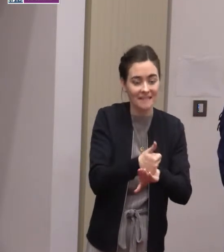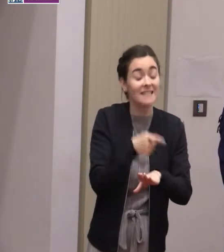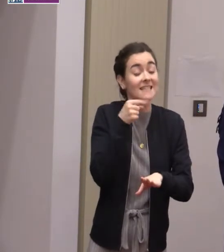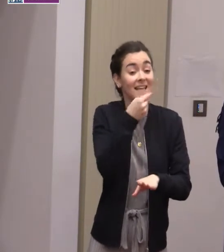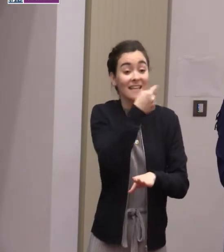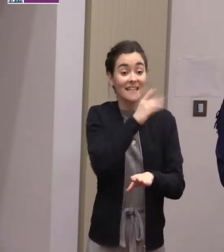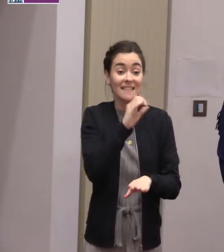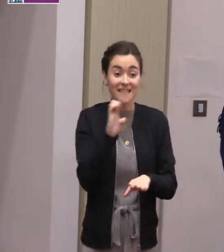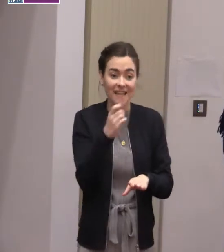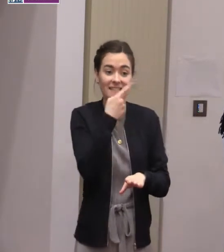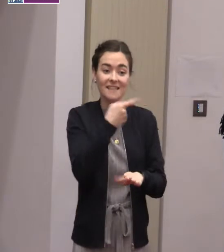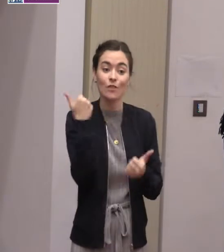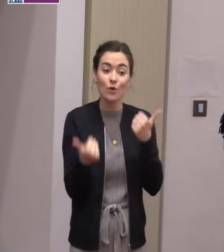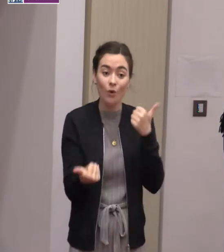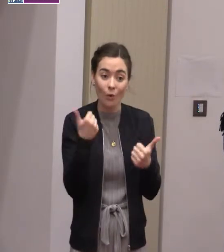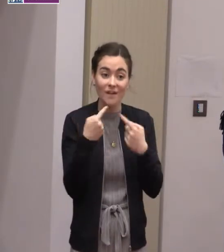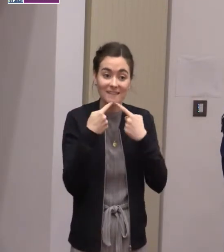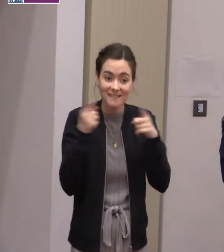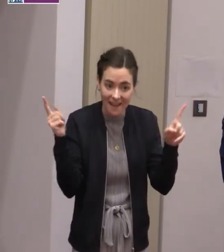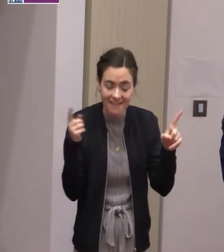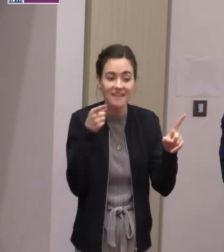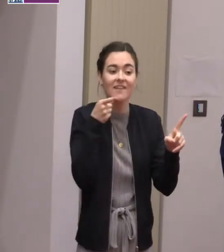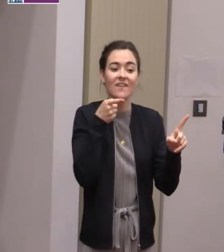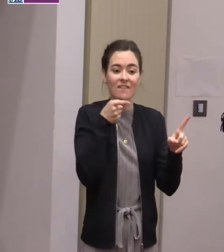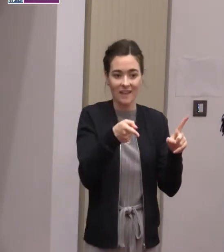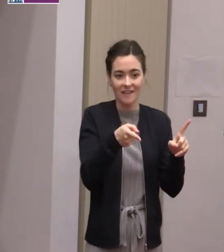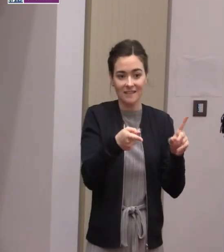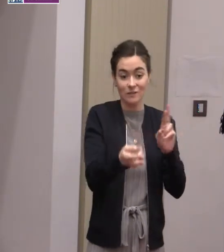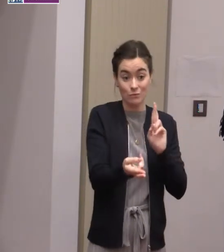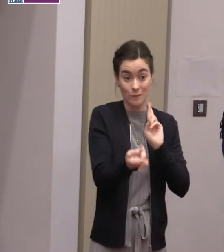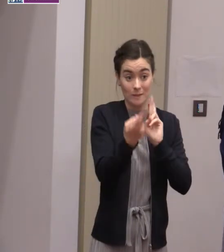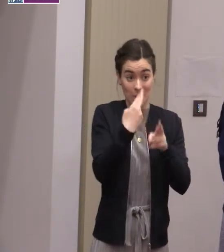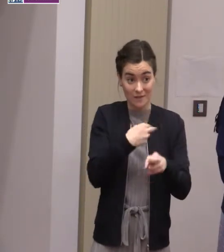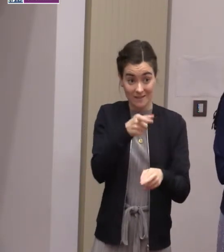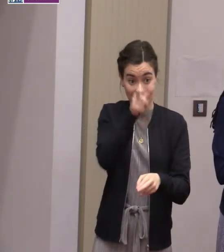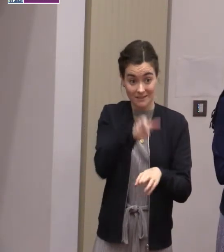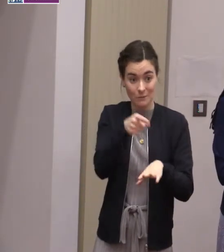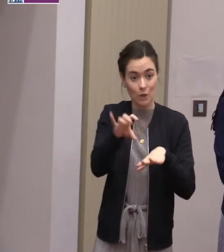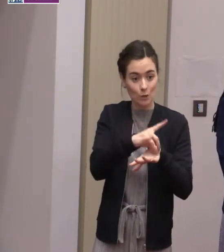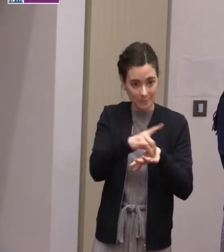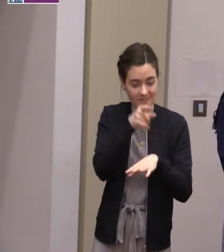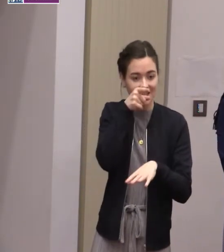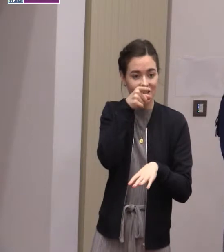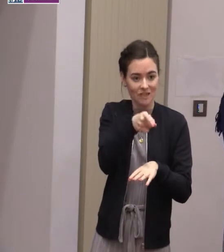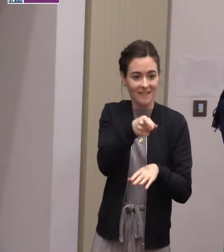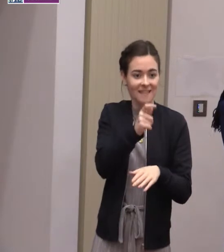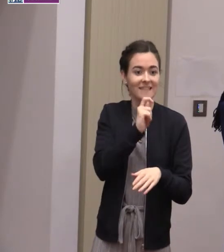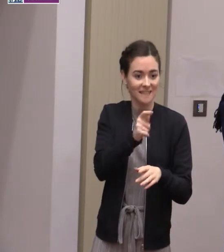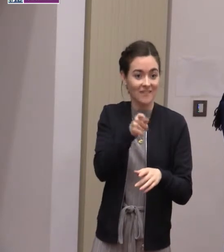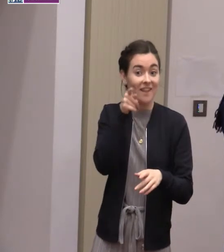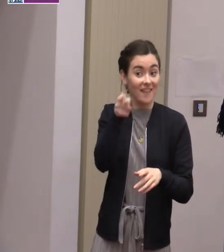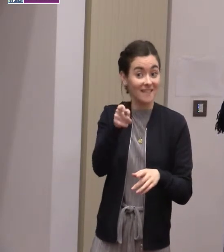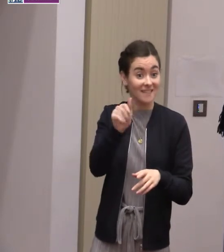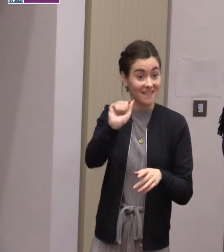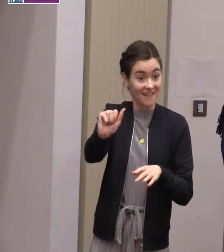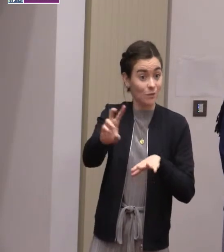So the respondent, the husband testified that she, his wife, from whom he was seeking an